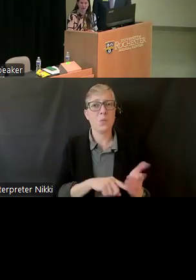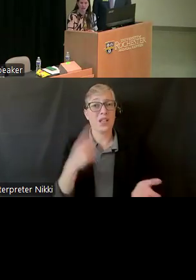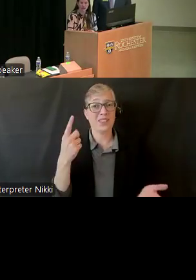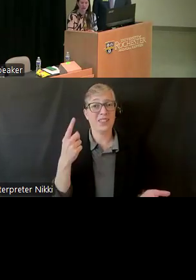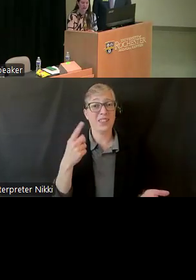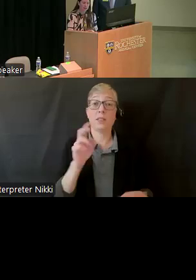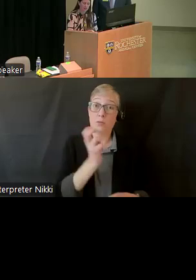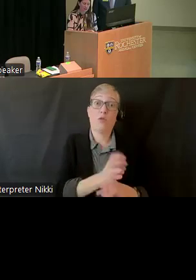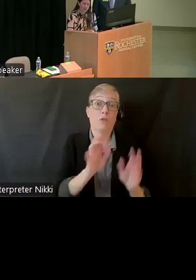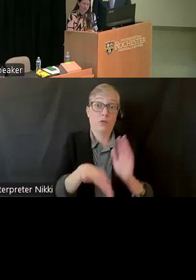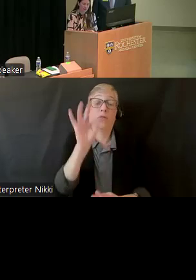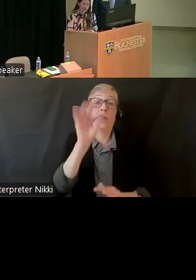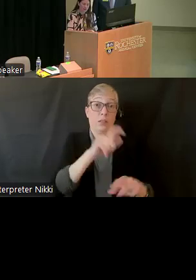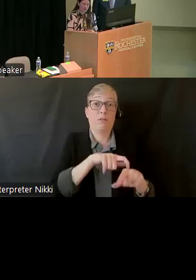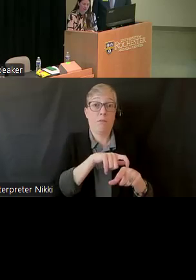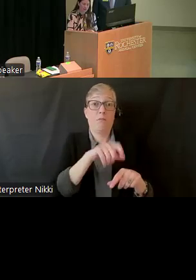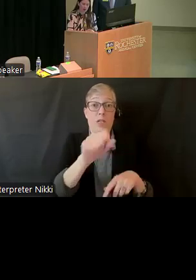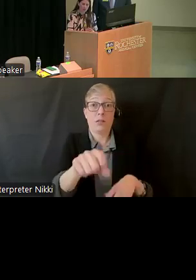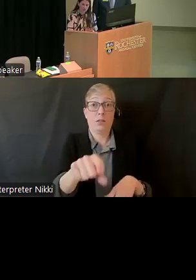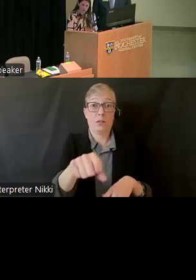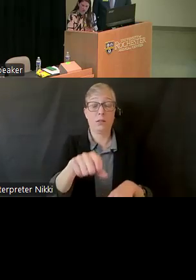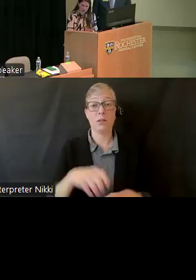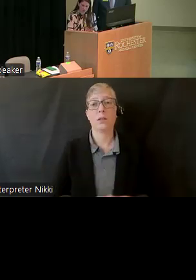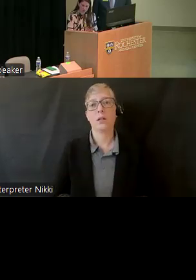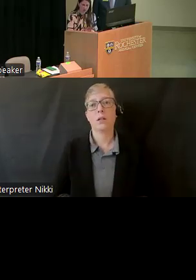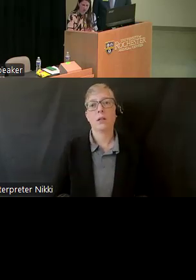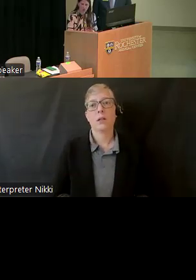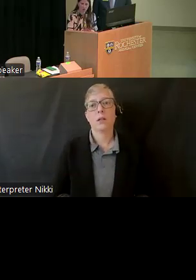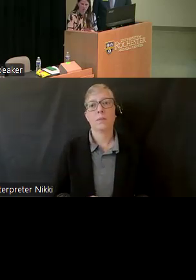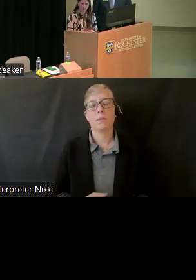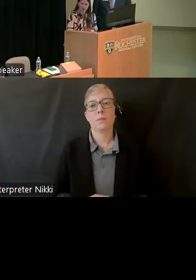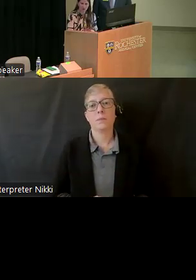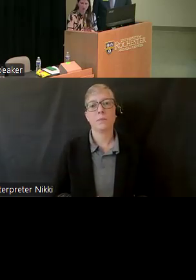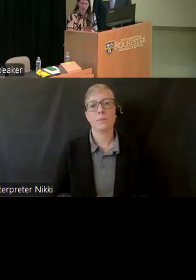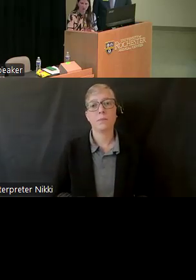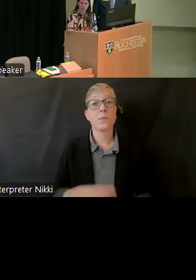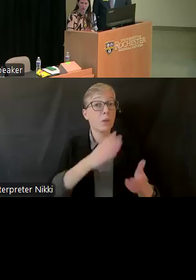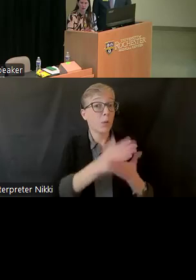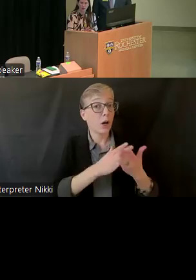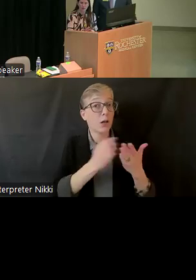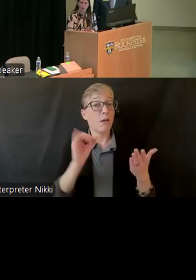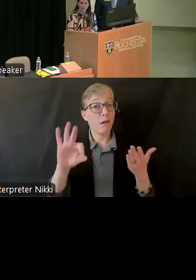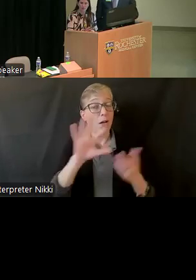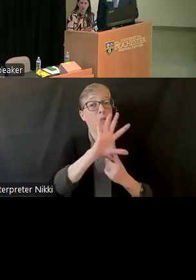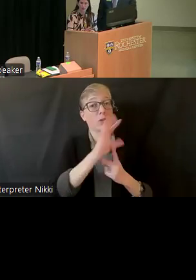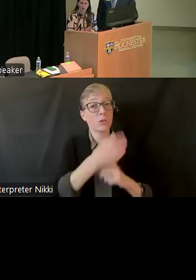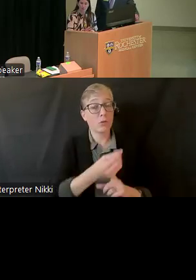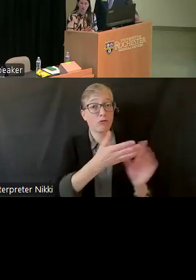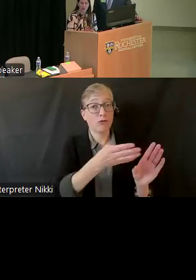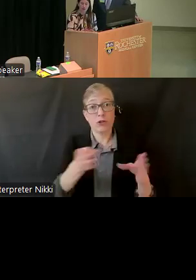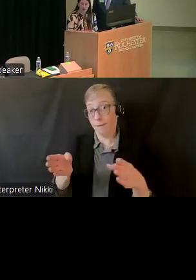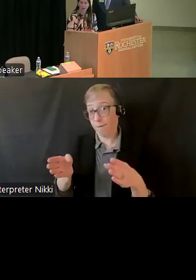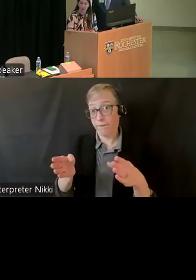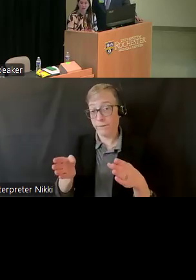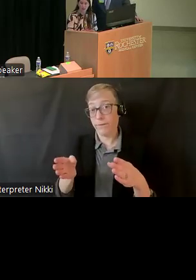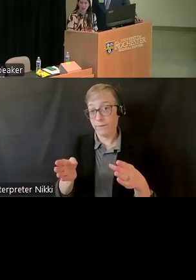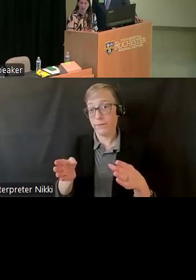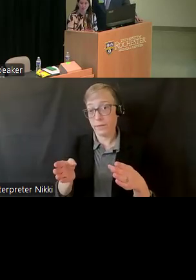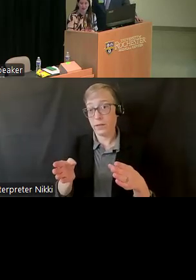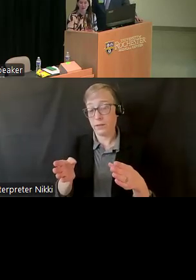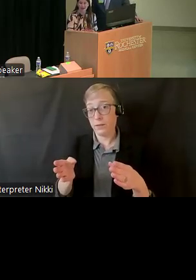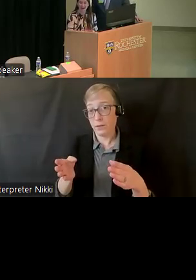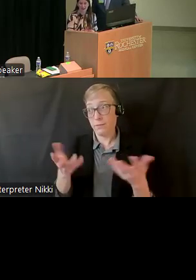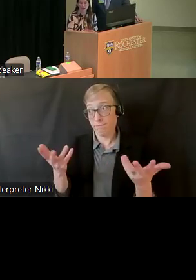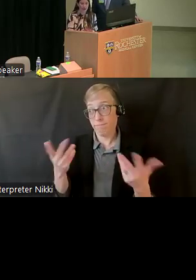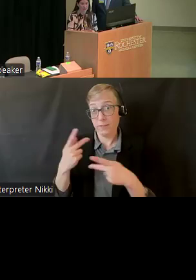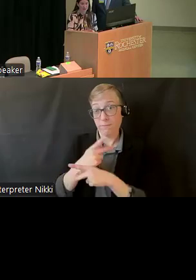time um and so part of the shifting a culture is also um finding ways to make time and I've always